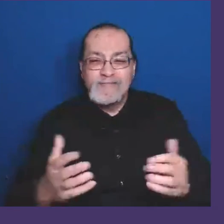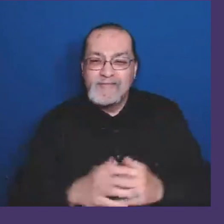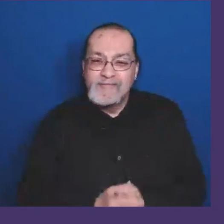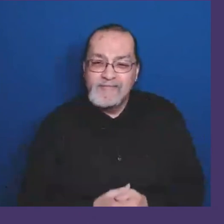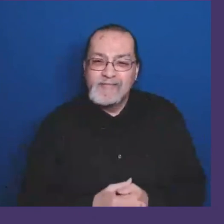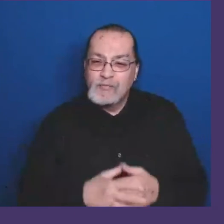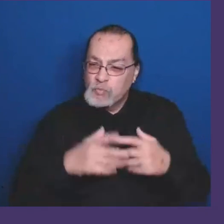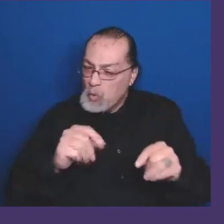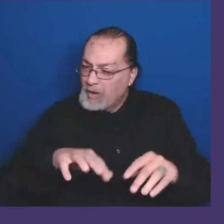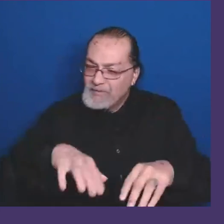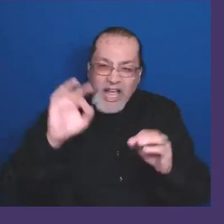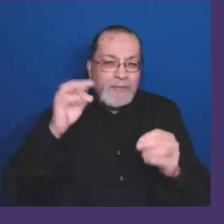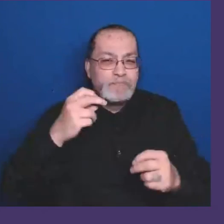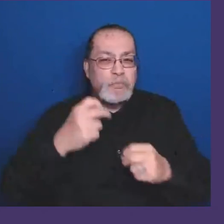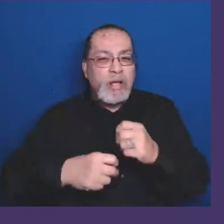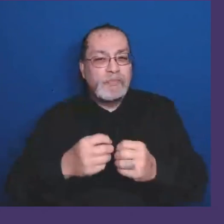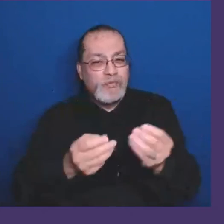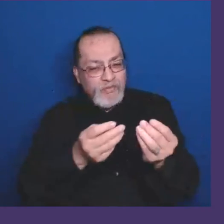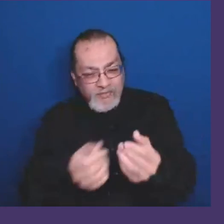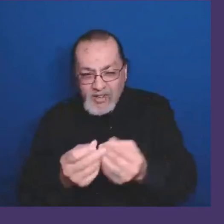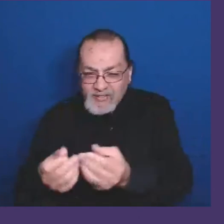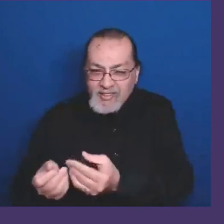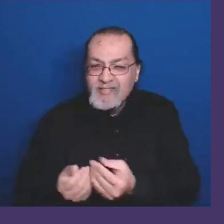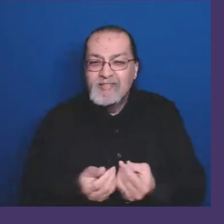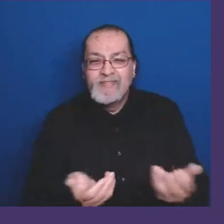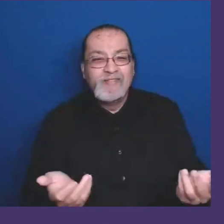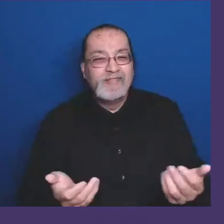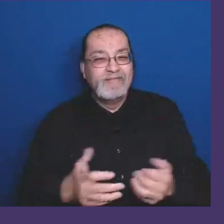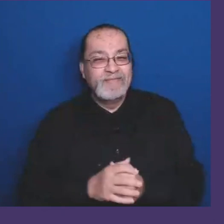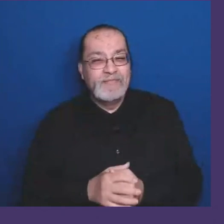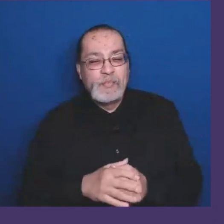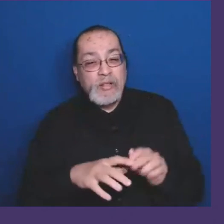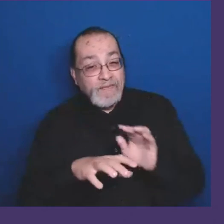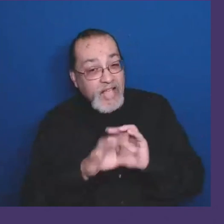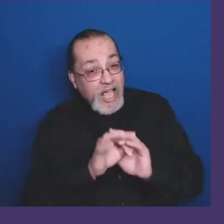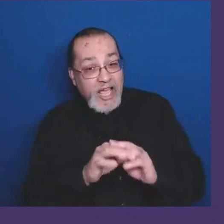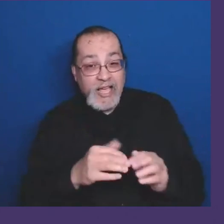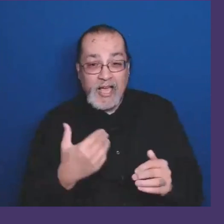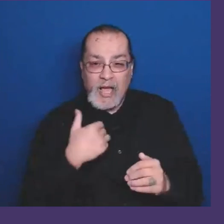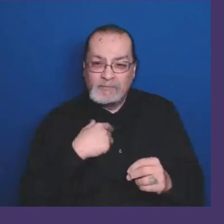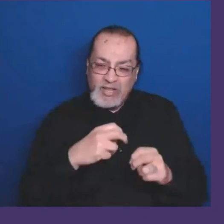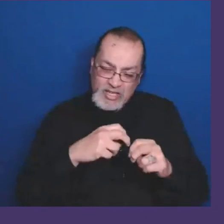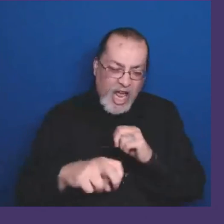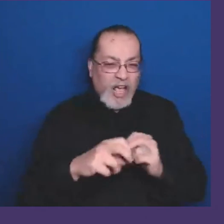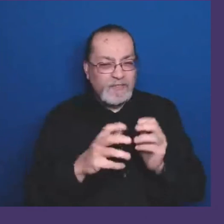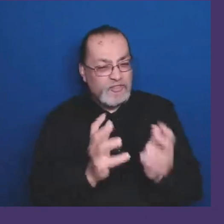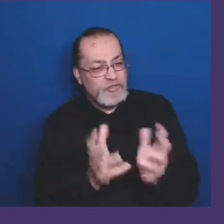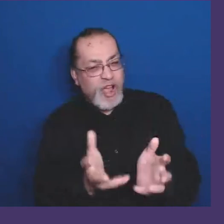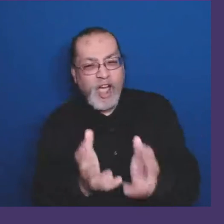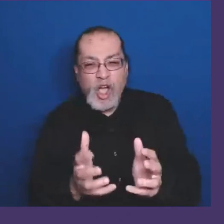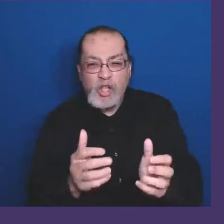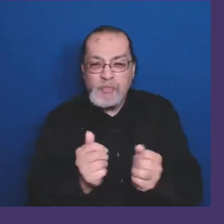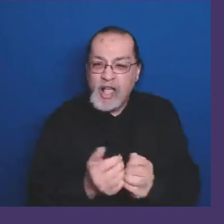Find and have the tough conversations, which we will be doing as we leave here today.